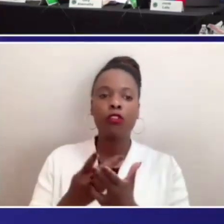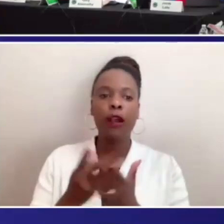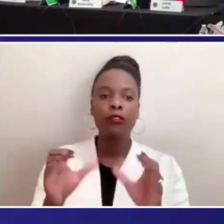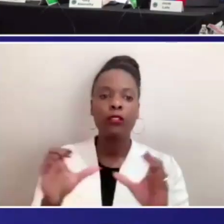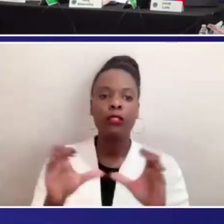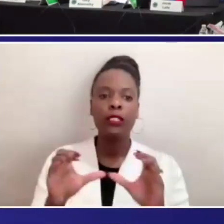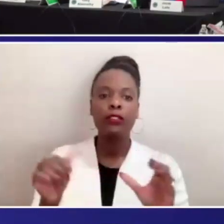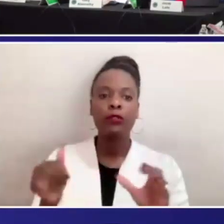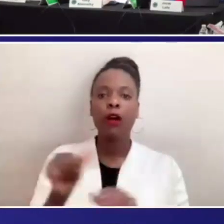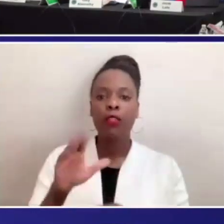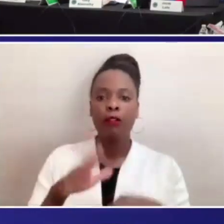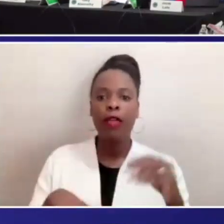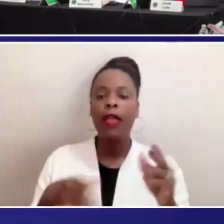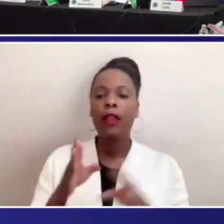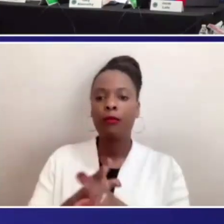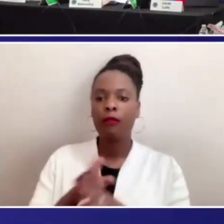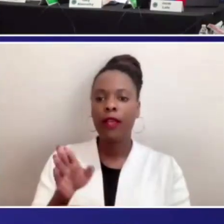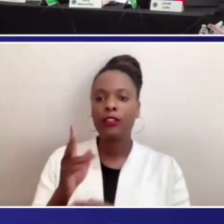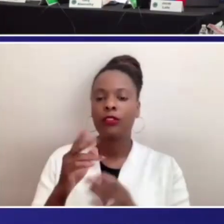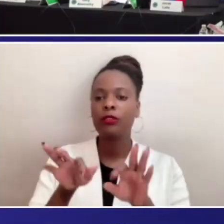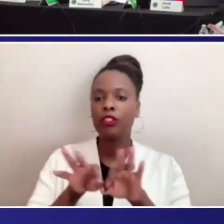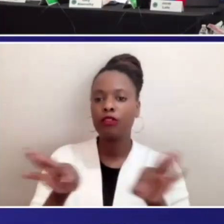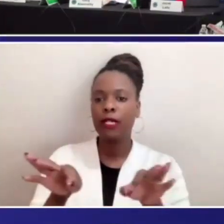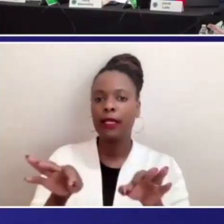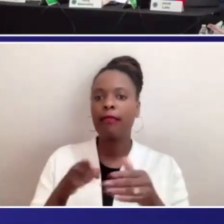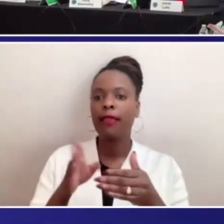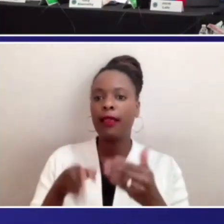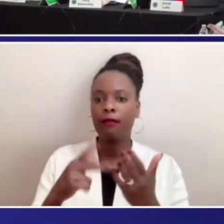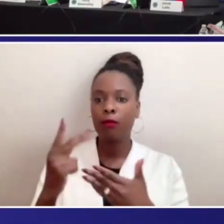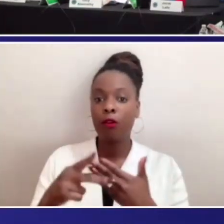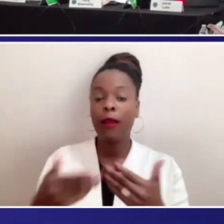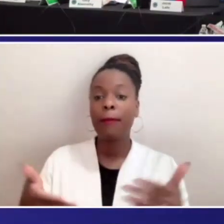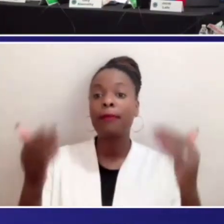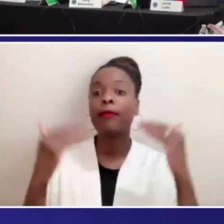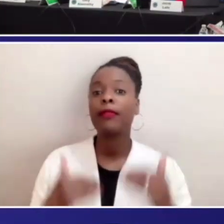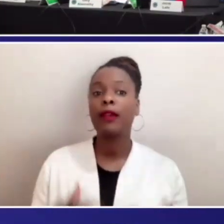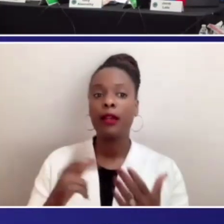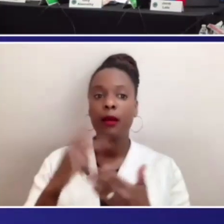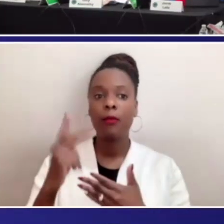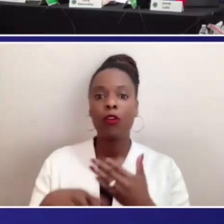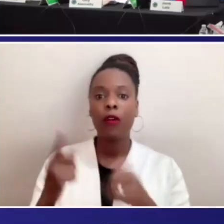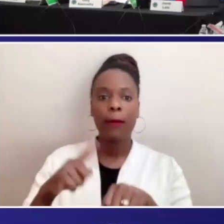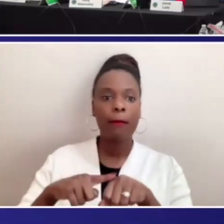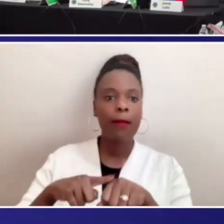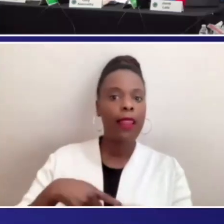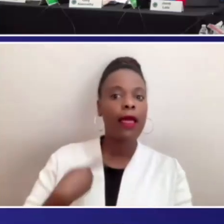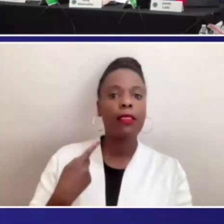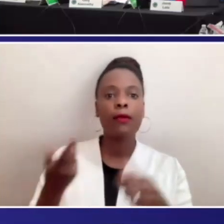program. And then program length, the minimum amount of time in weeks,